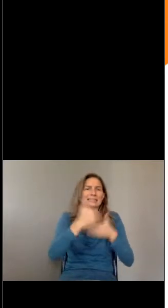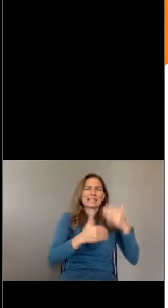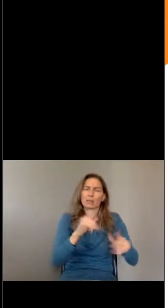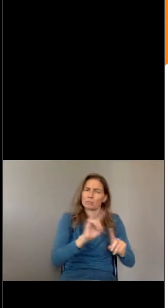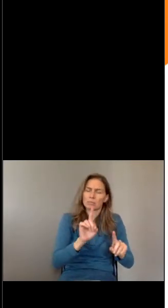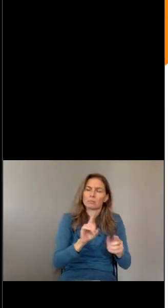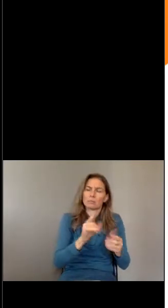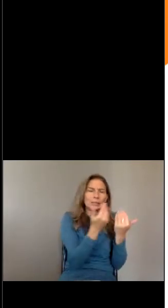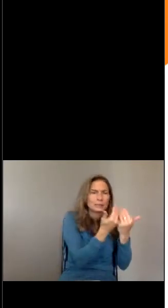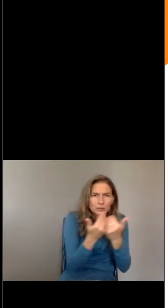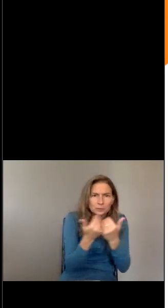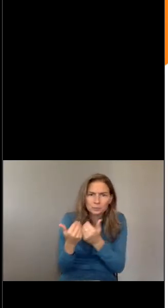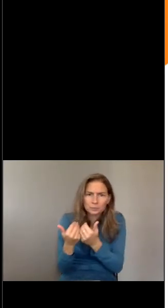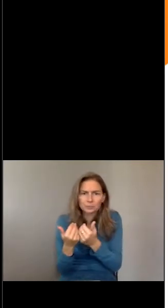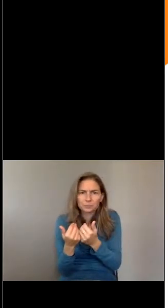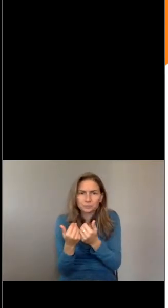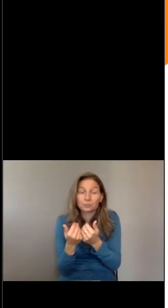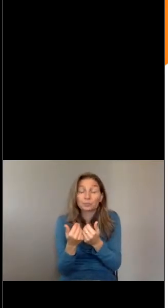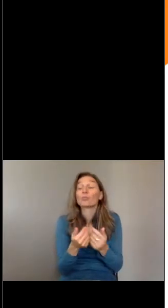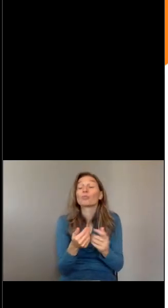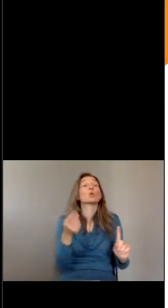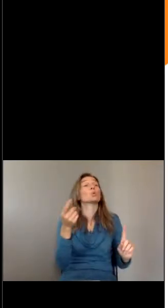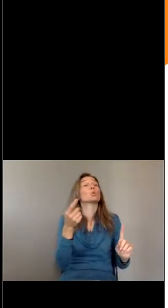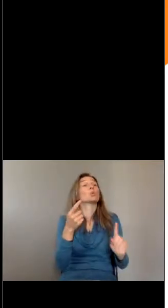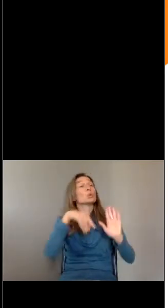and on the schemes that we have in different countries.